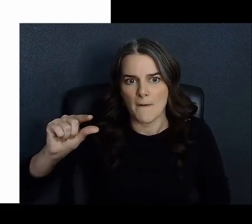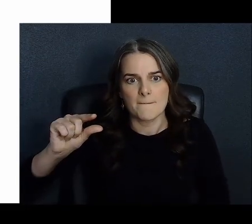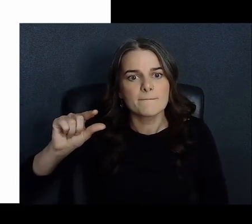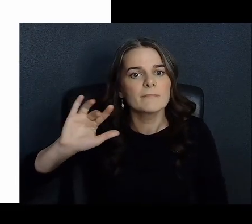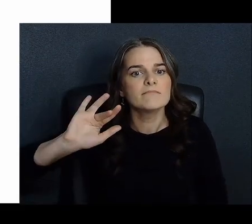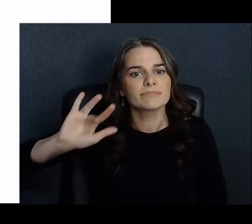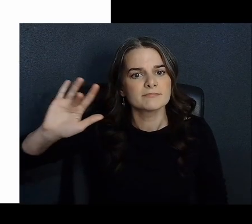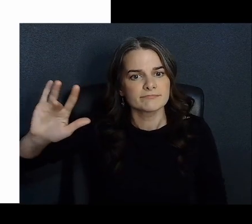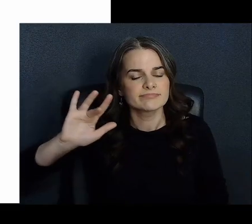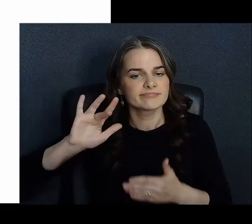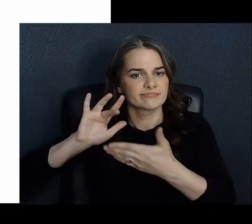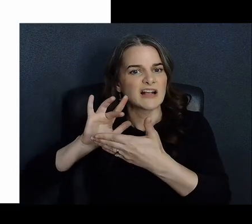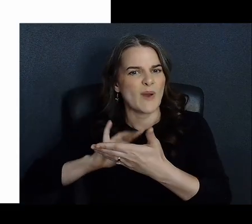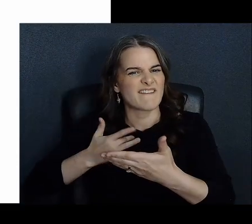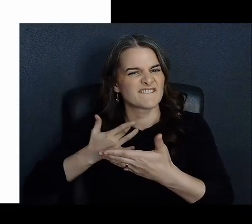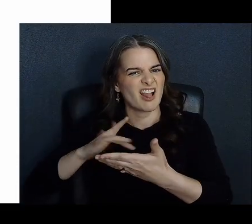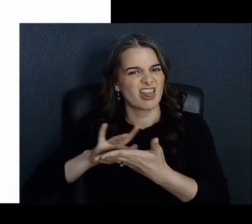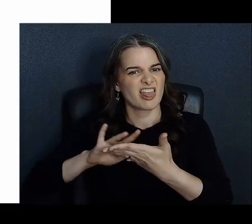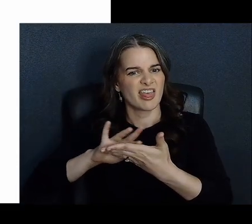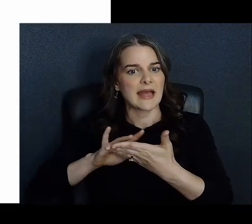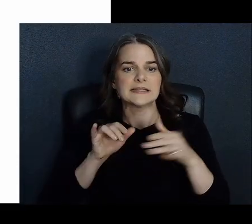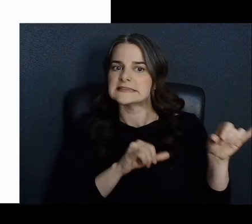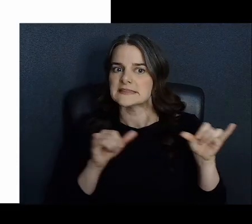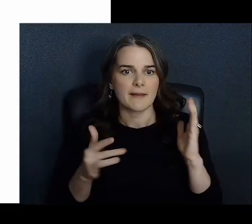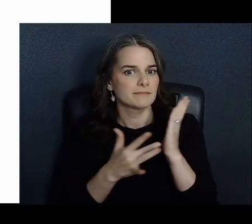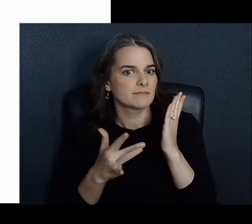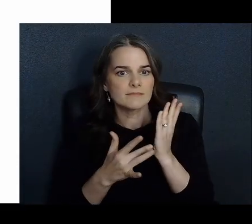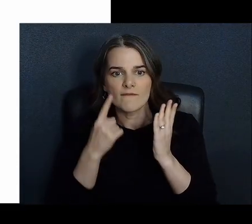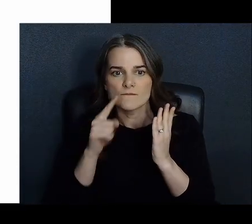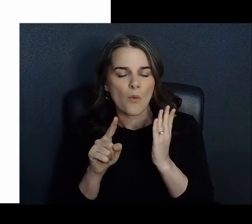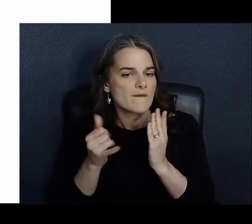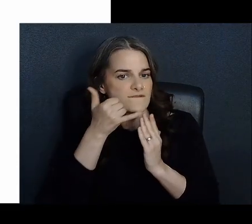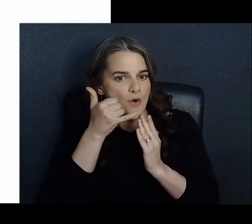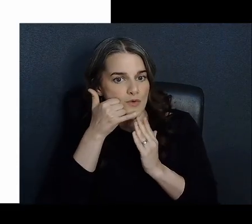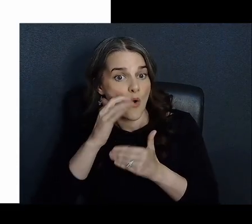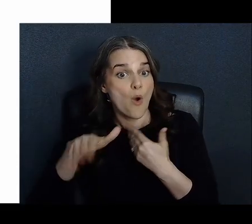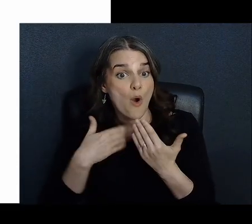So every phone that you have will have a tactile mark.